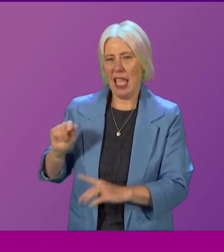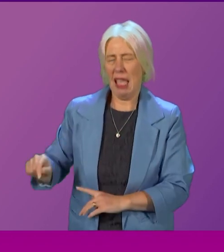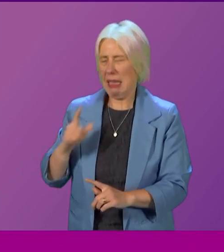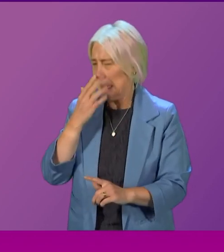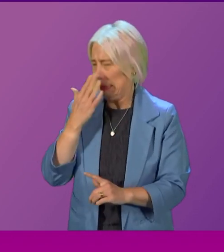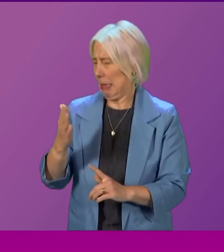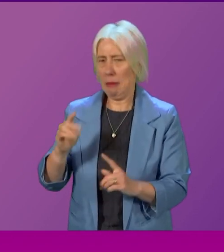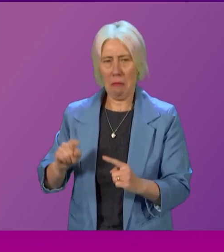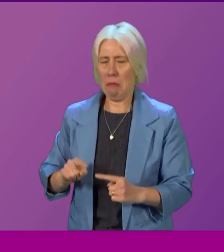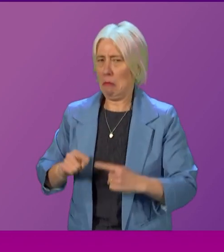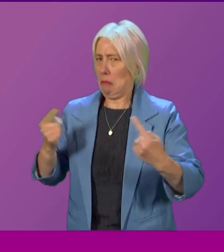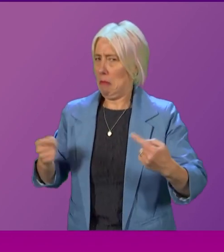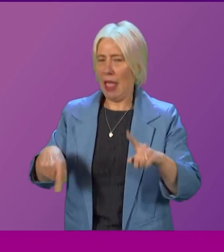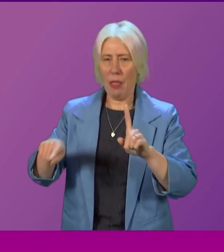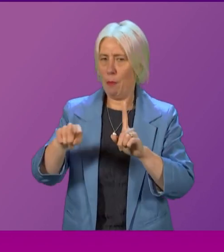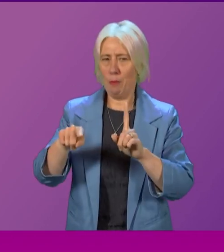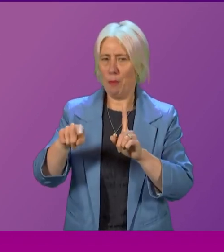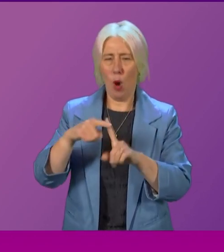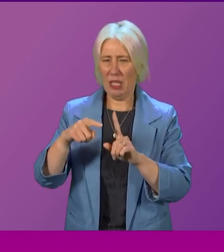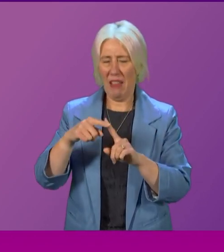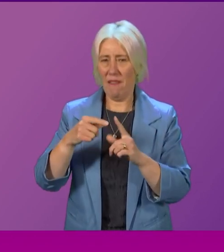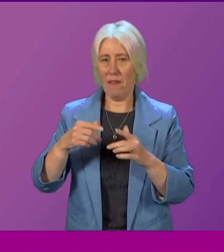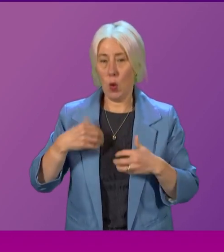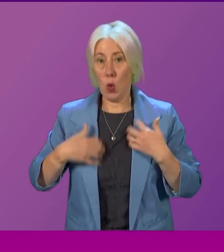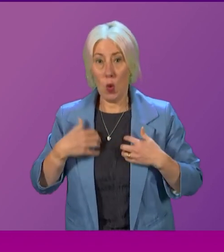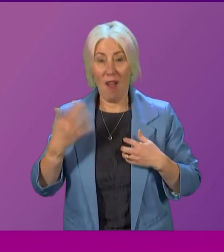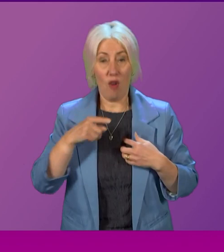the positive aspects of universities that the First Minister has just outlined.